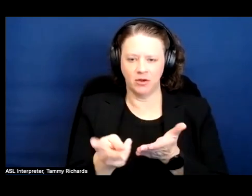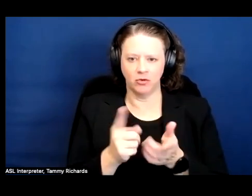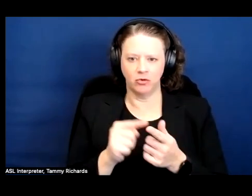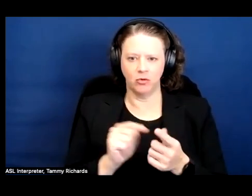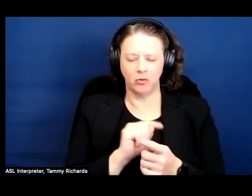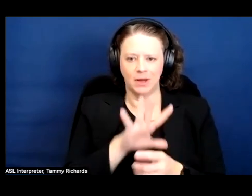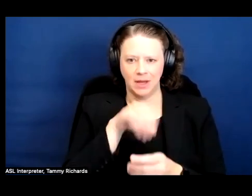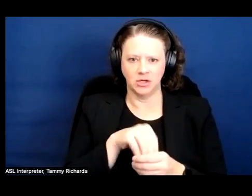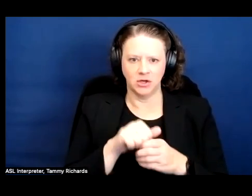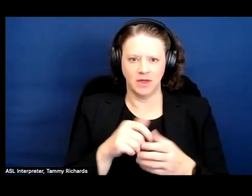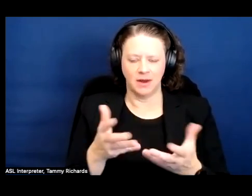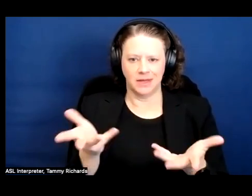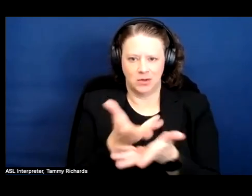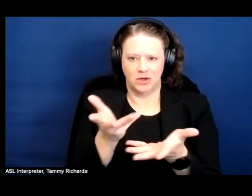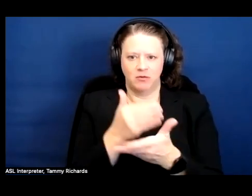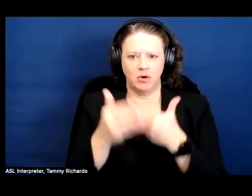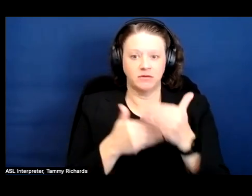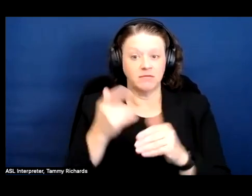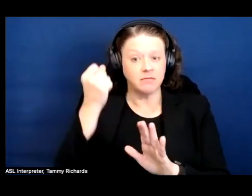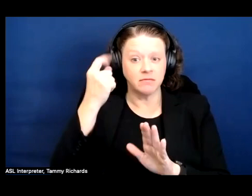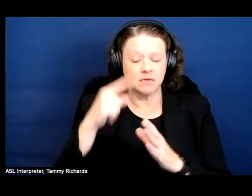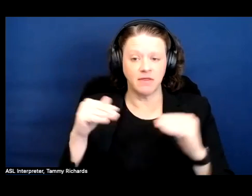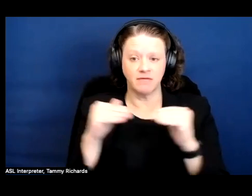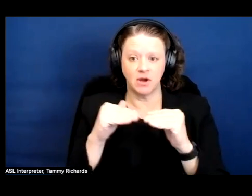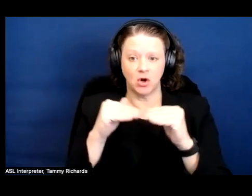The landlord's not entitled to medical records or a specific diagnosis.